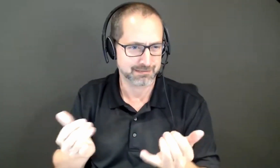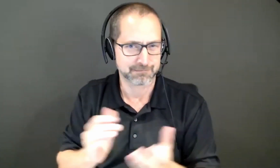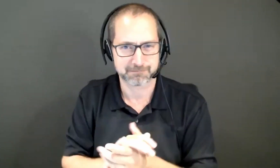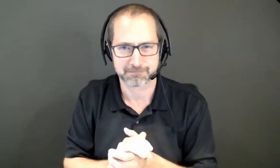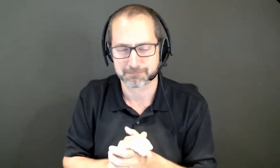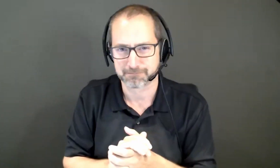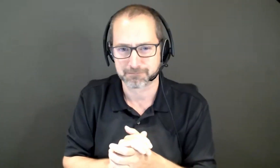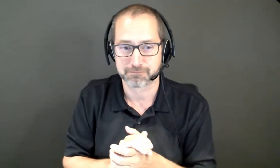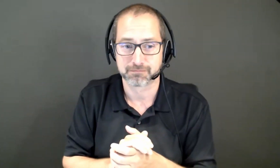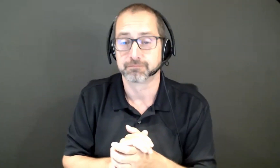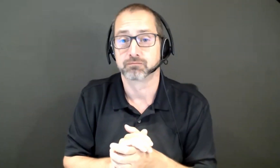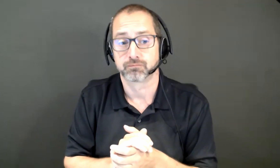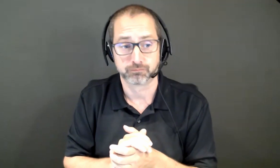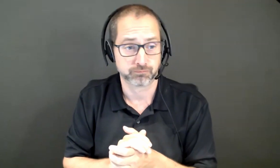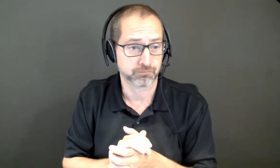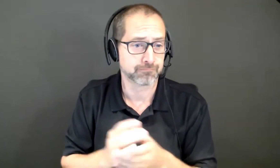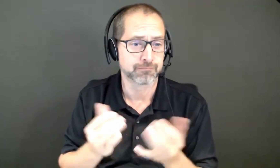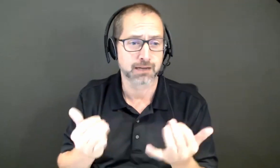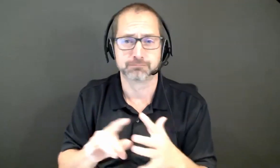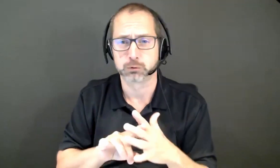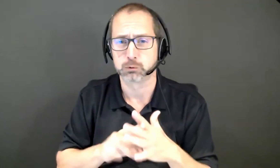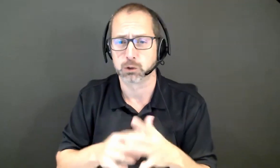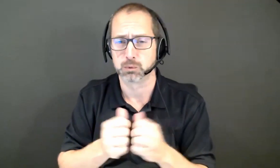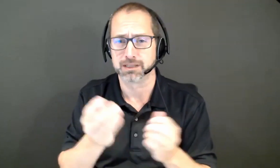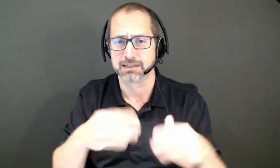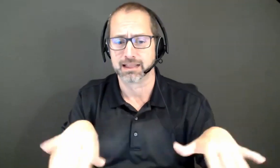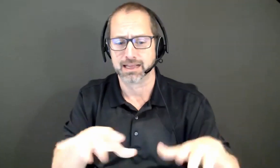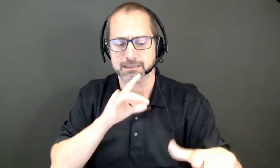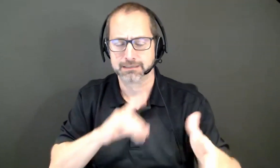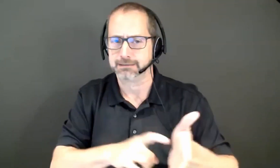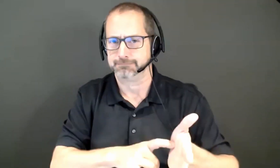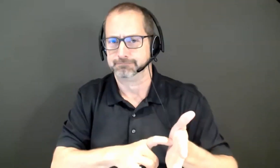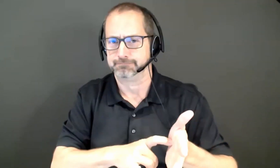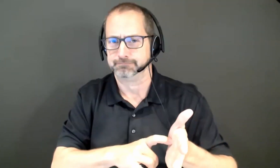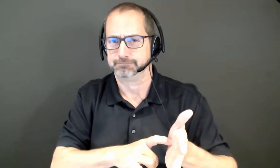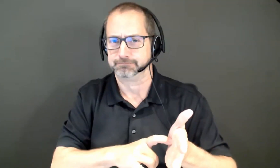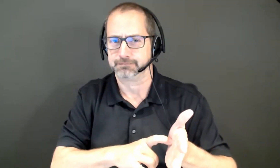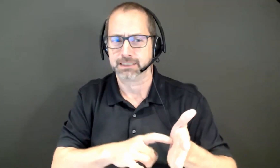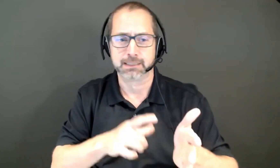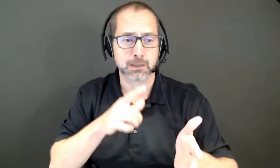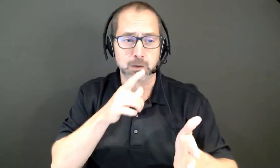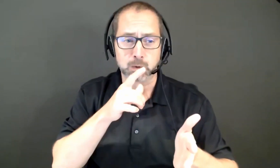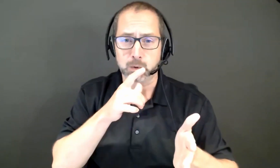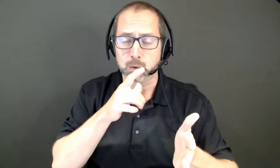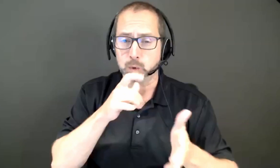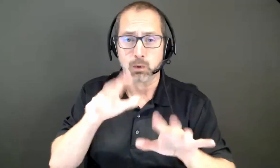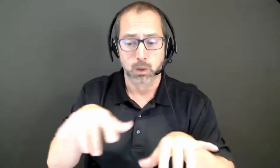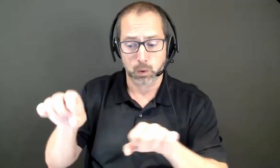like to begin by acknowledging that the host for this talk is the University, Ontario Tech.